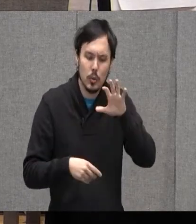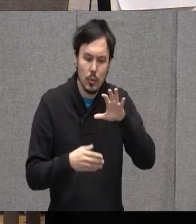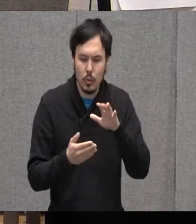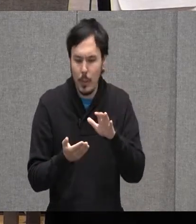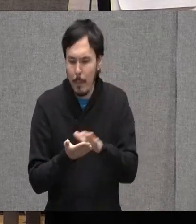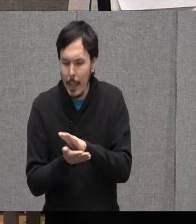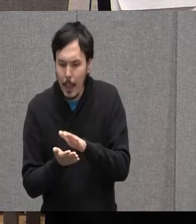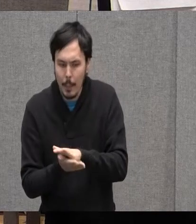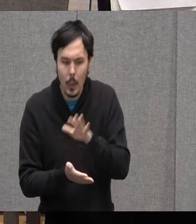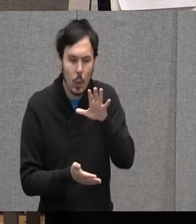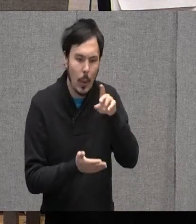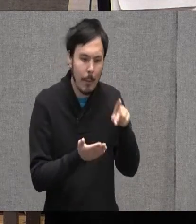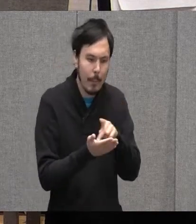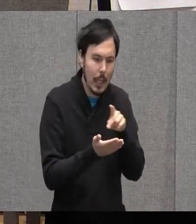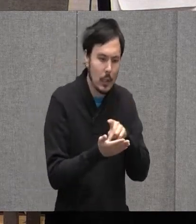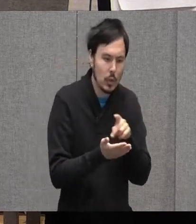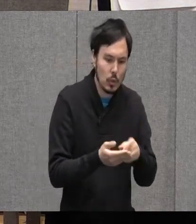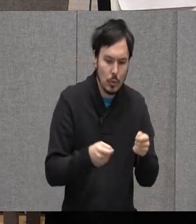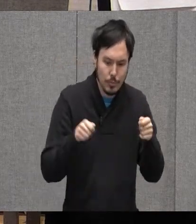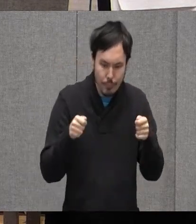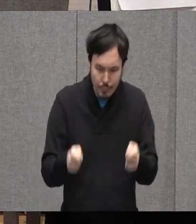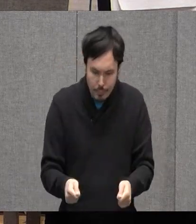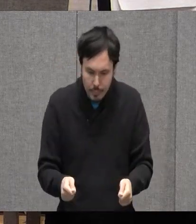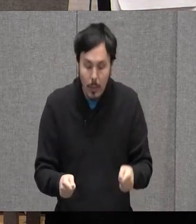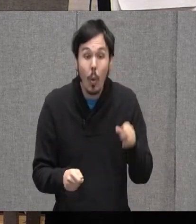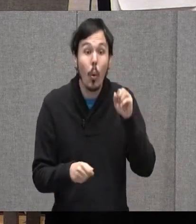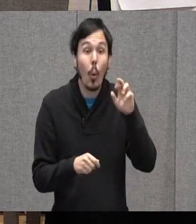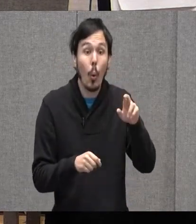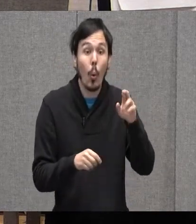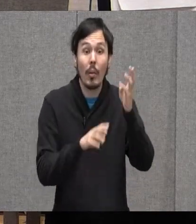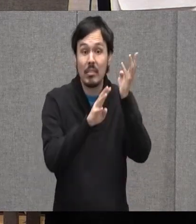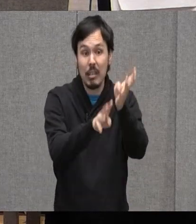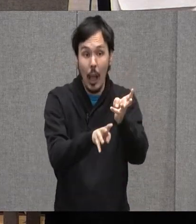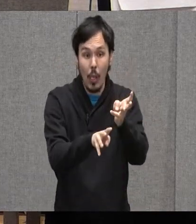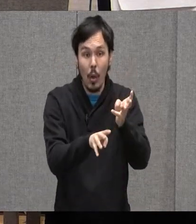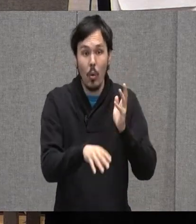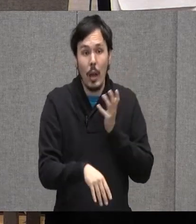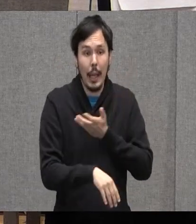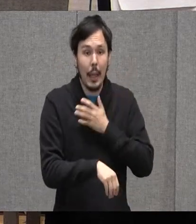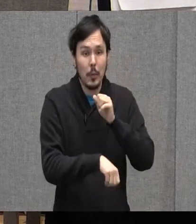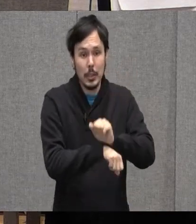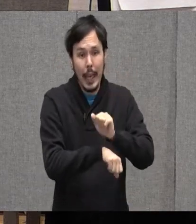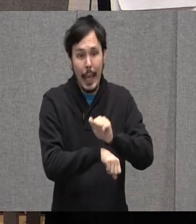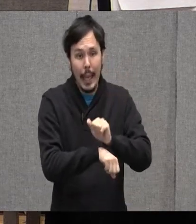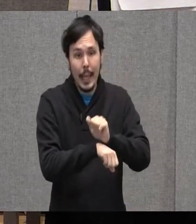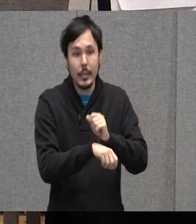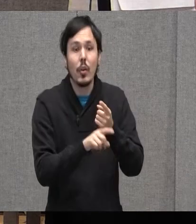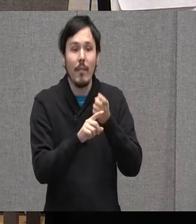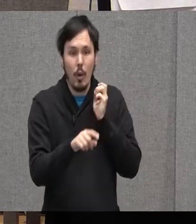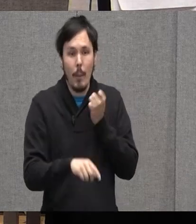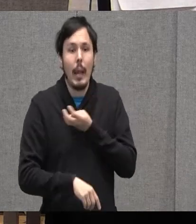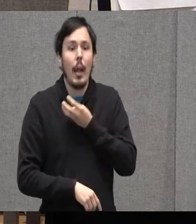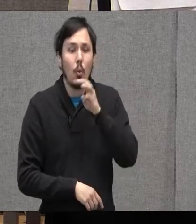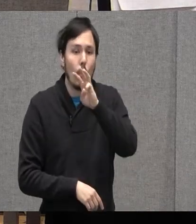or else download the actual task off of the website so that you have that and you can do your work.